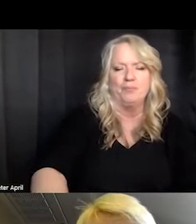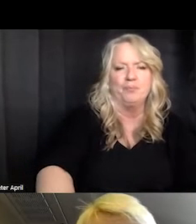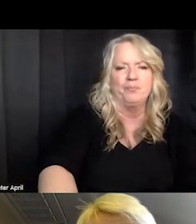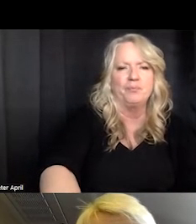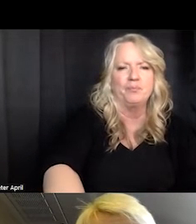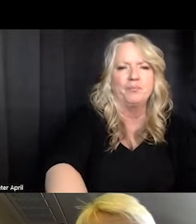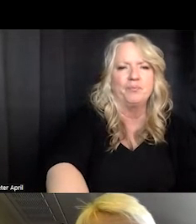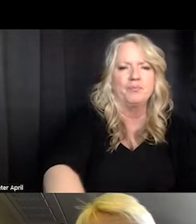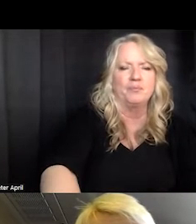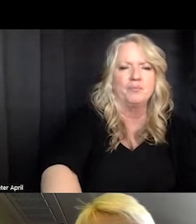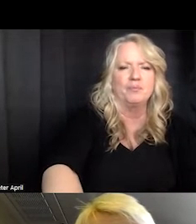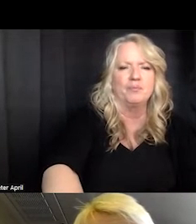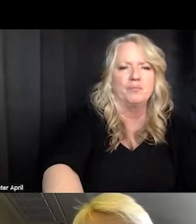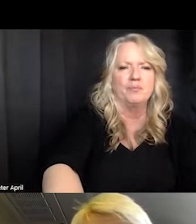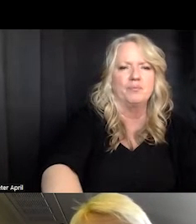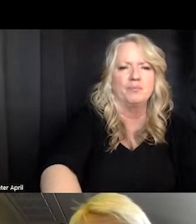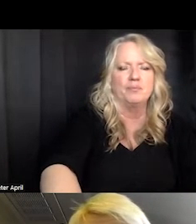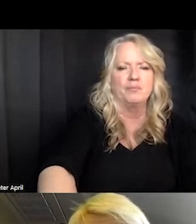FIRST, DEBBY GET THE AUDIENCE REACTION TO